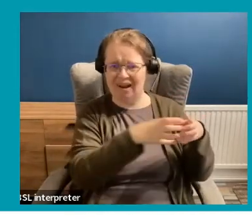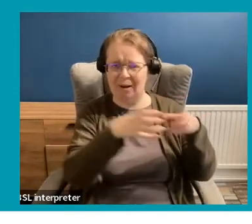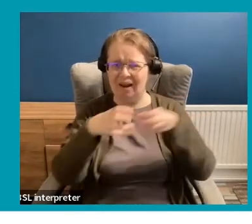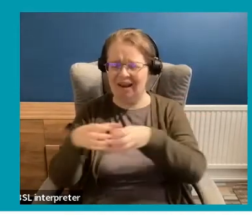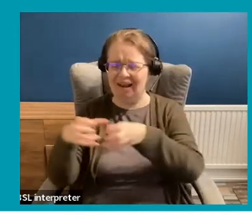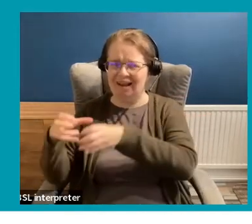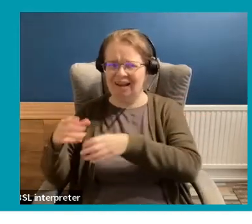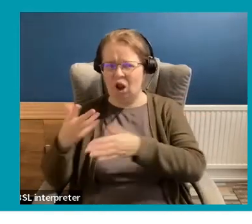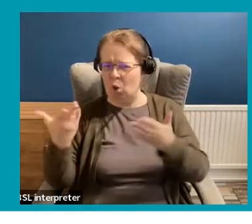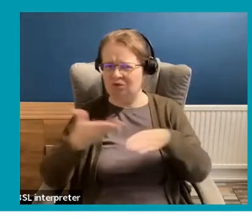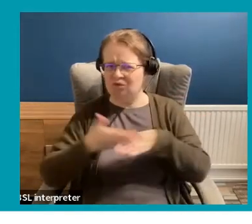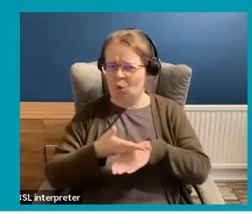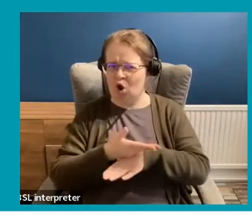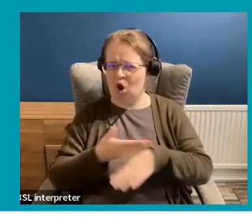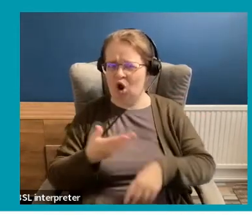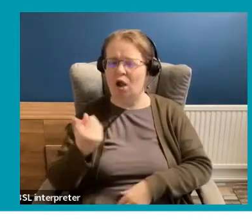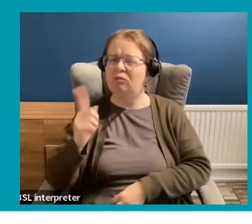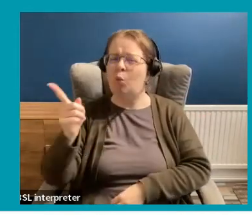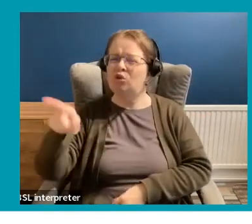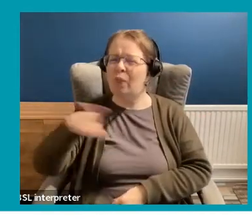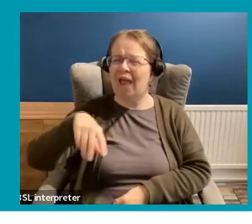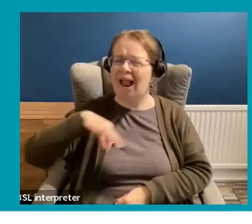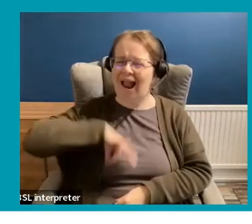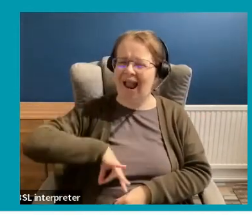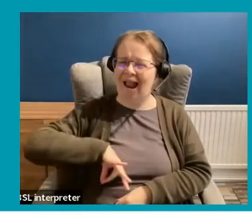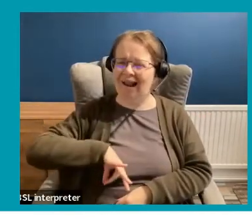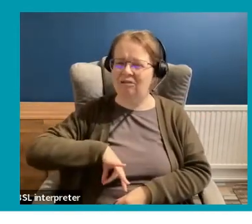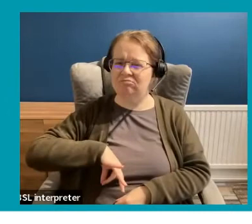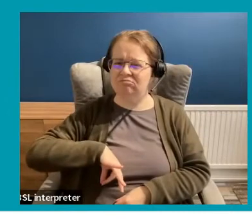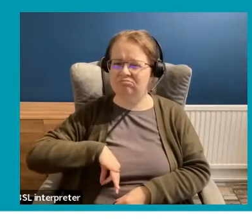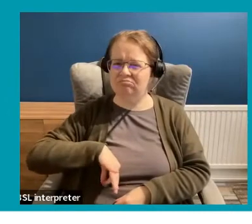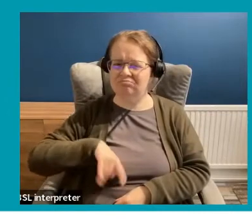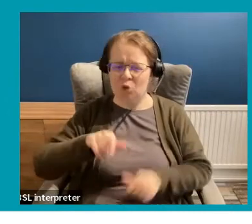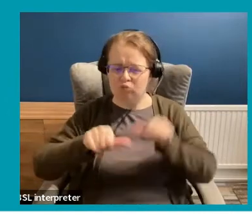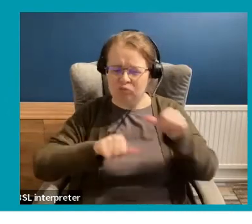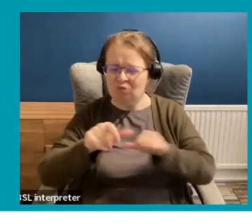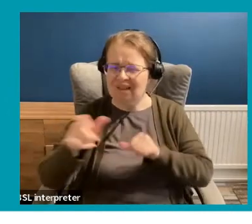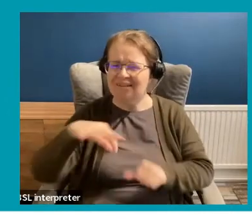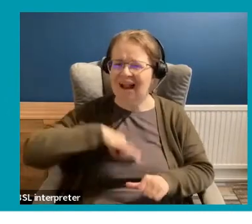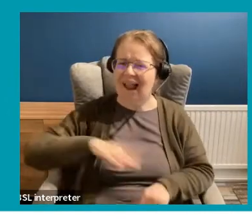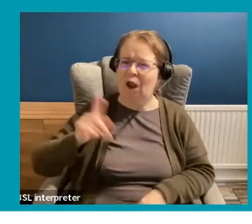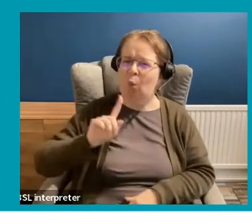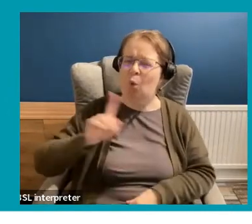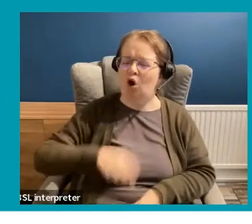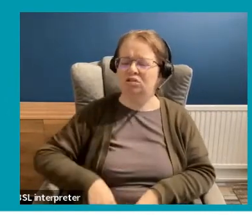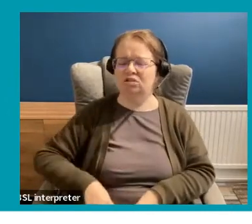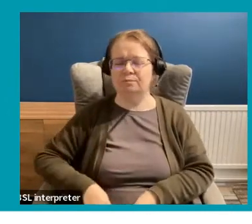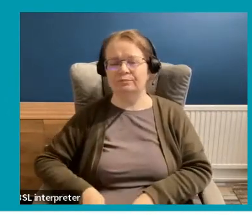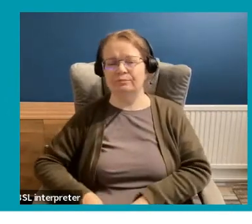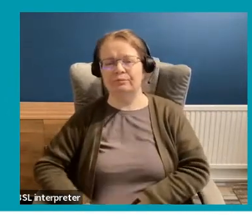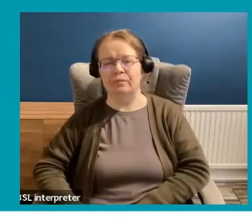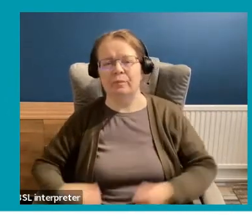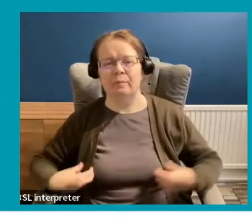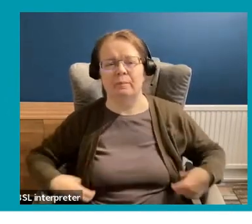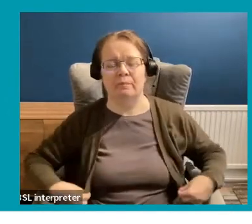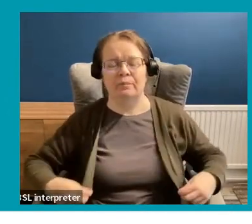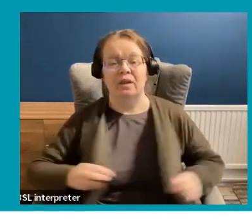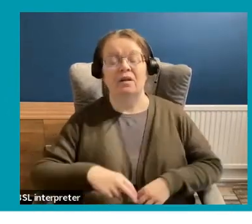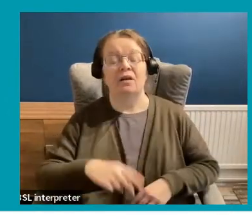What you think they would gain from going through this process? It can feel overwhelming